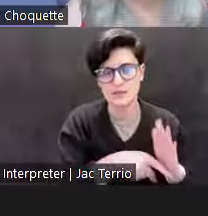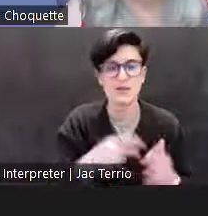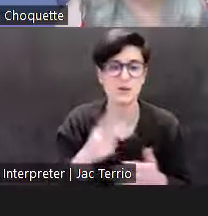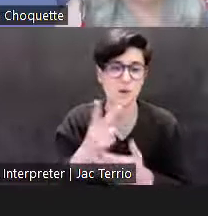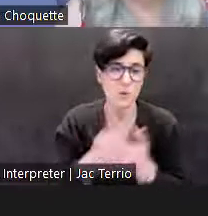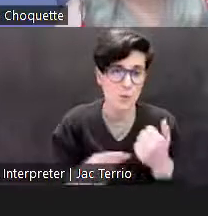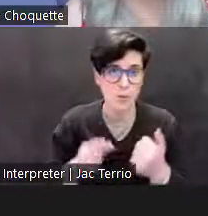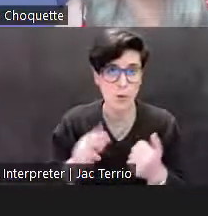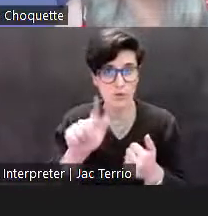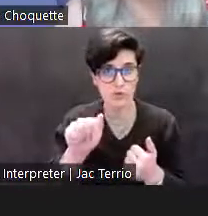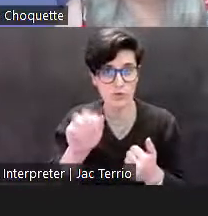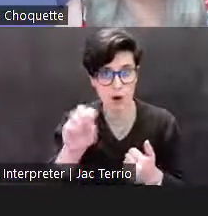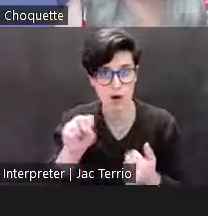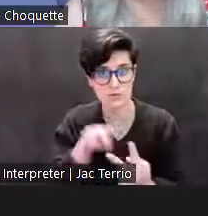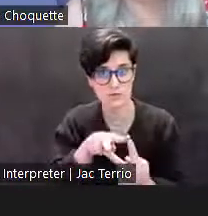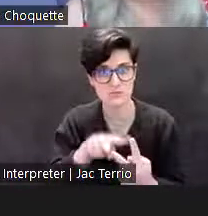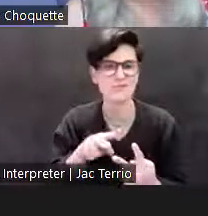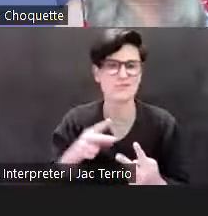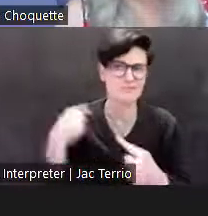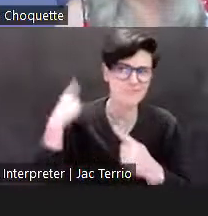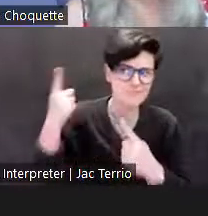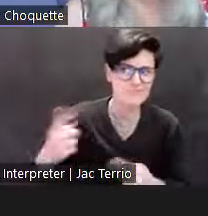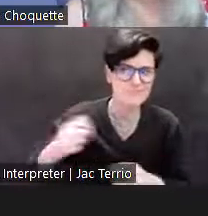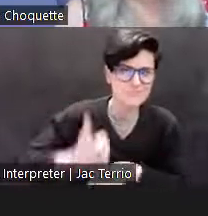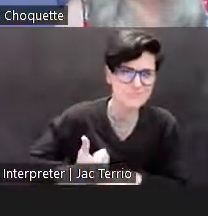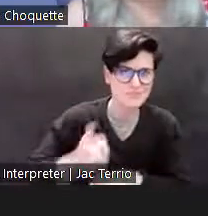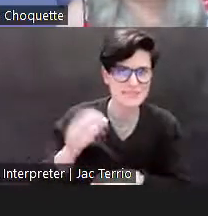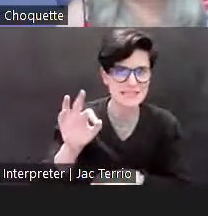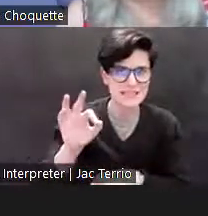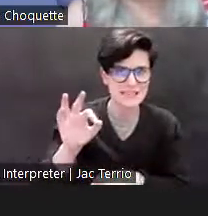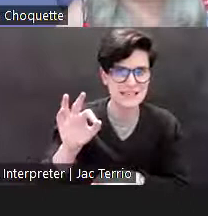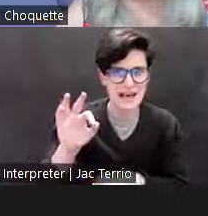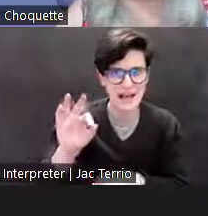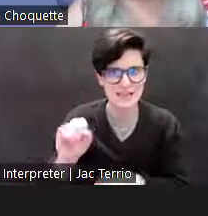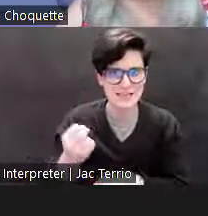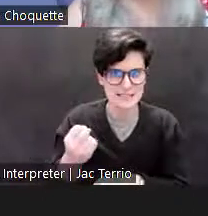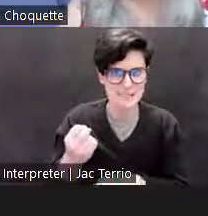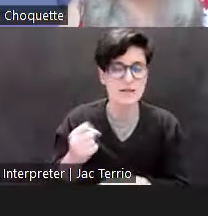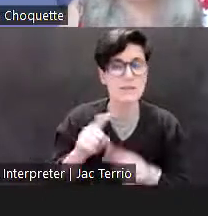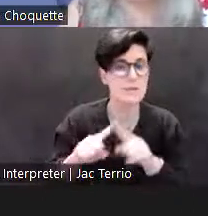since the nineties, but Connecticut Fmla changed radically in January of 2,020.